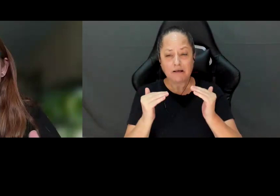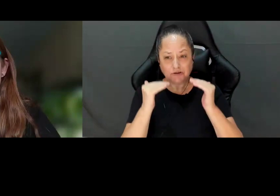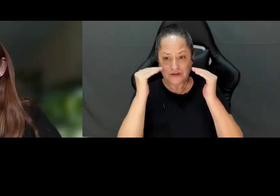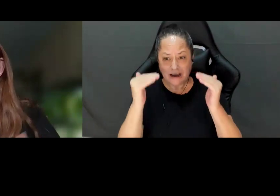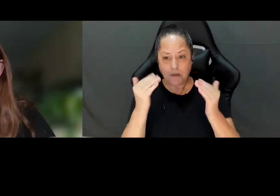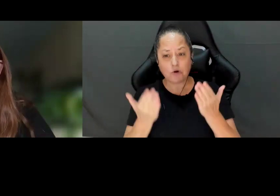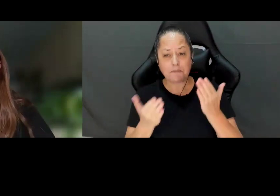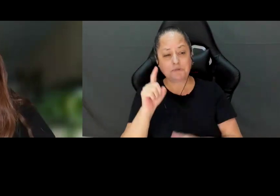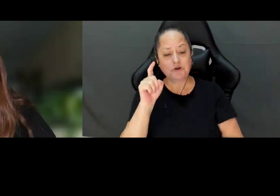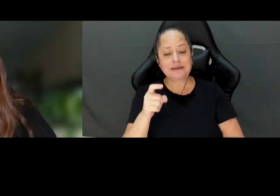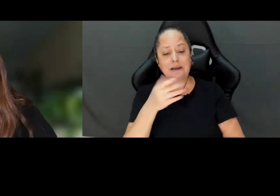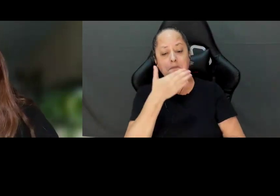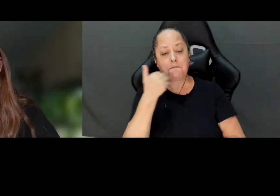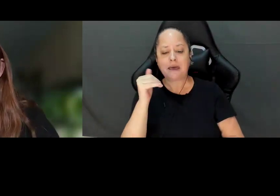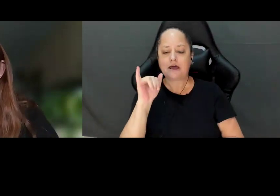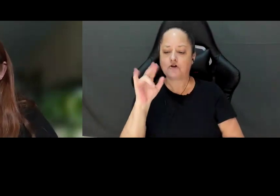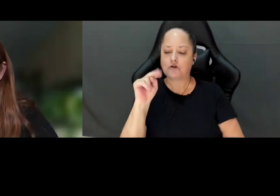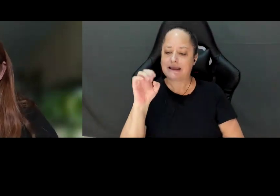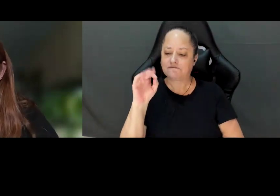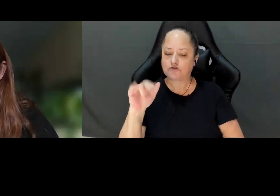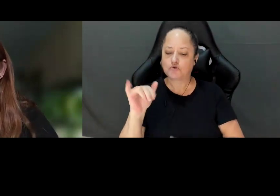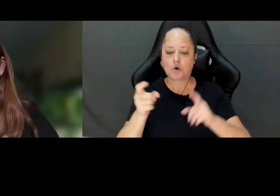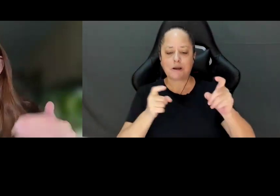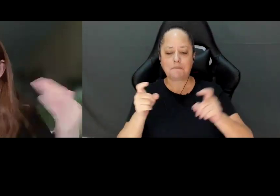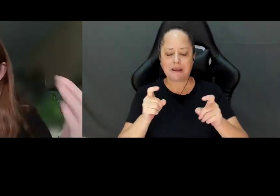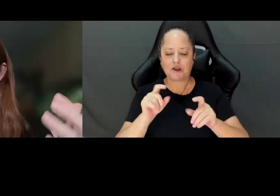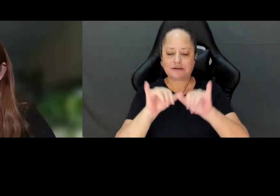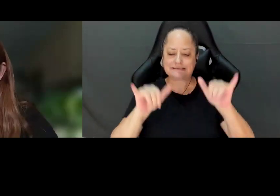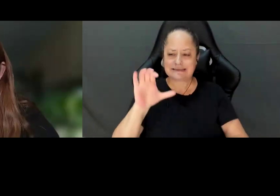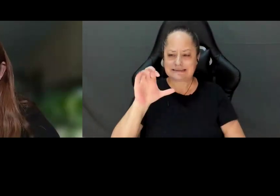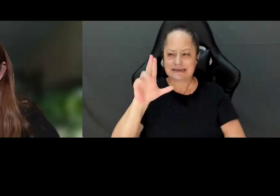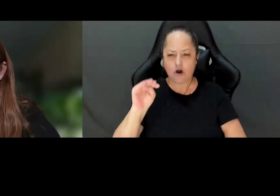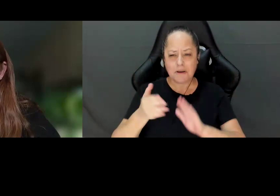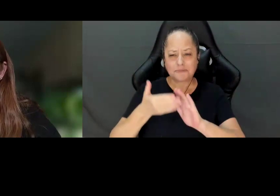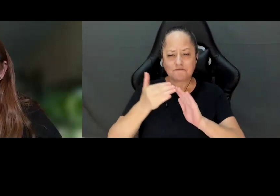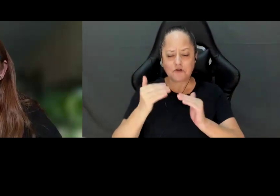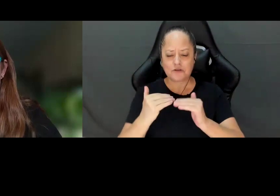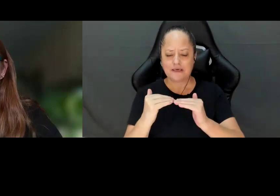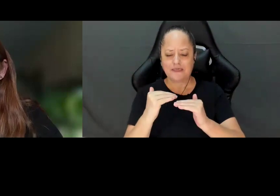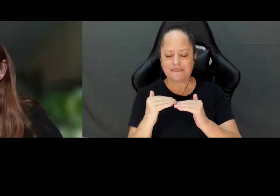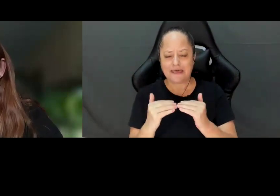Maybe you need a better inventory management or CRM to operate at that next level.